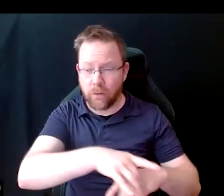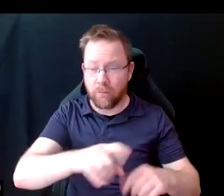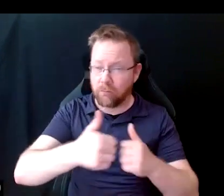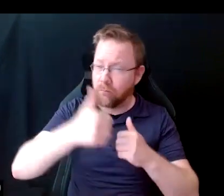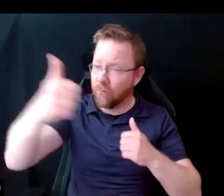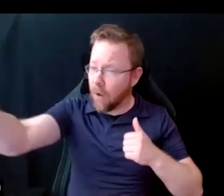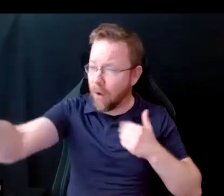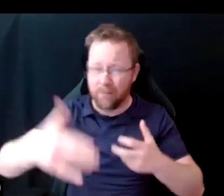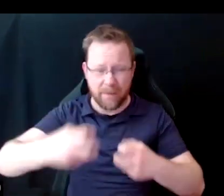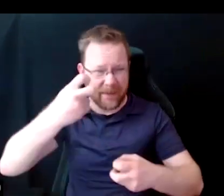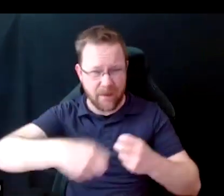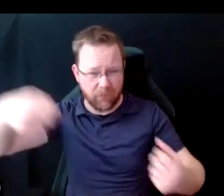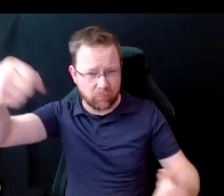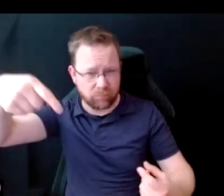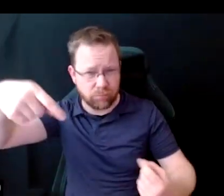that might be more difficult, so we might need to make